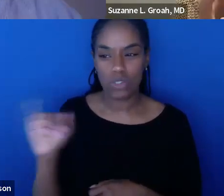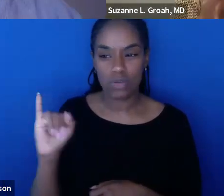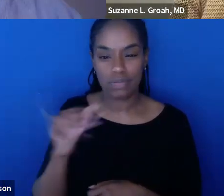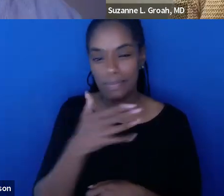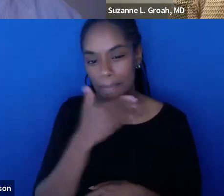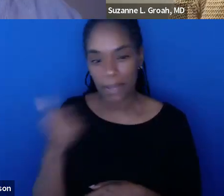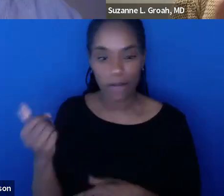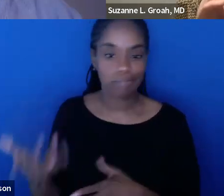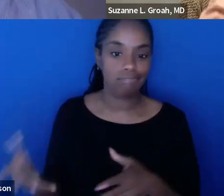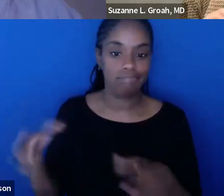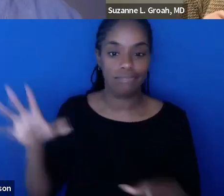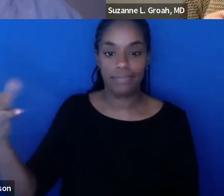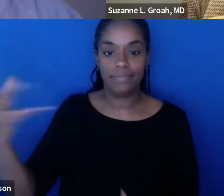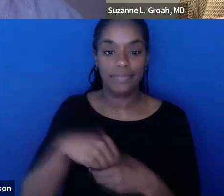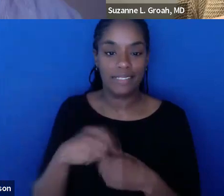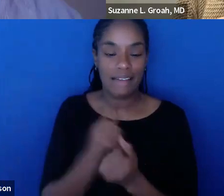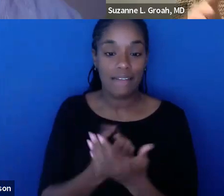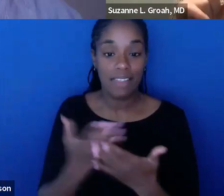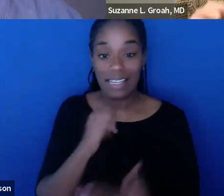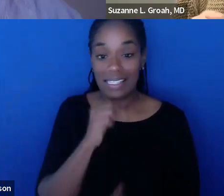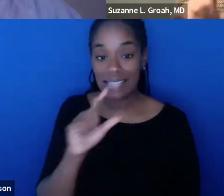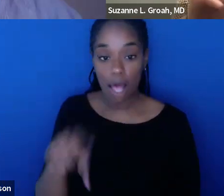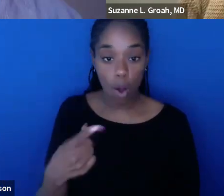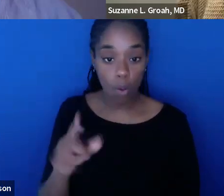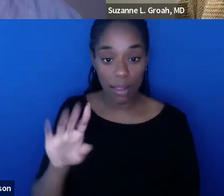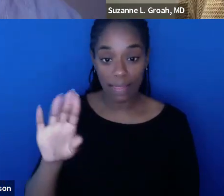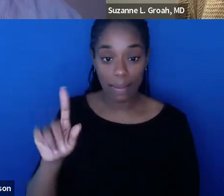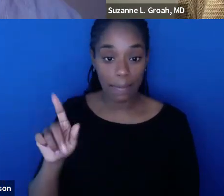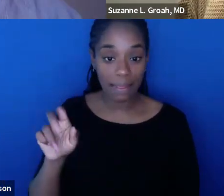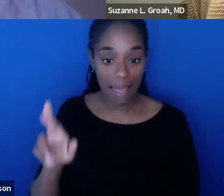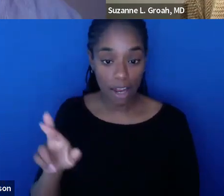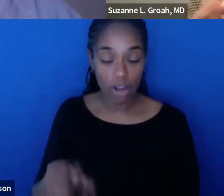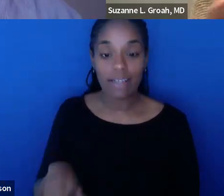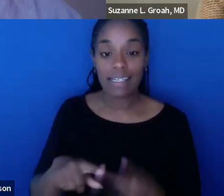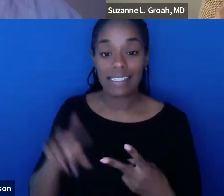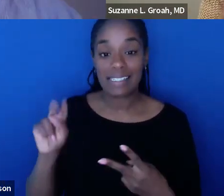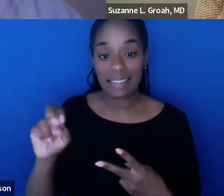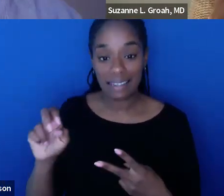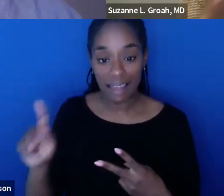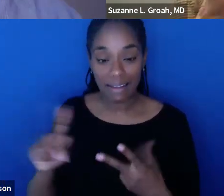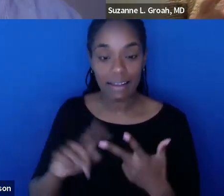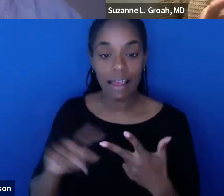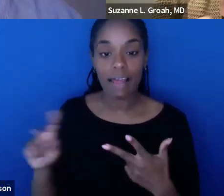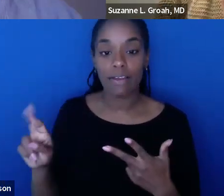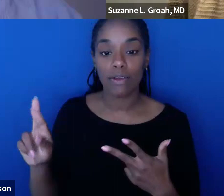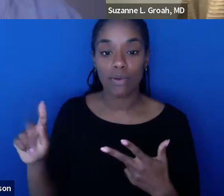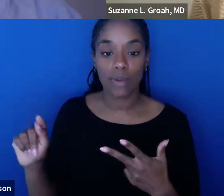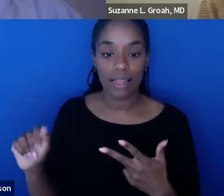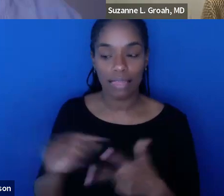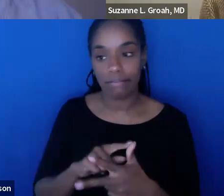So it's not just the bladder, it's the bladder neck and then the urethra as well. And they all have to work in combination.